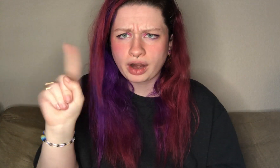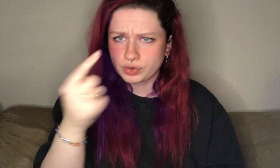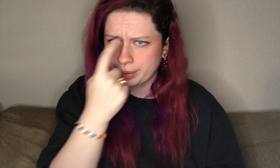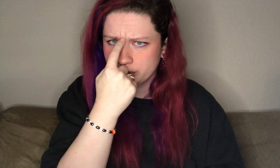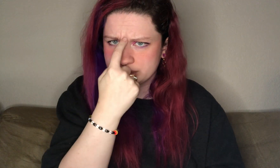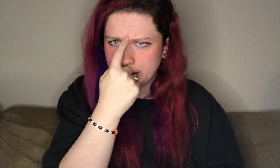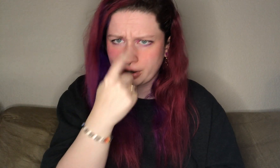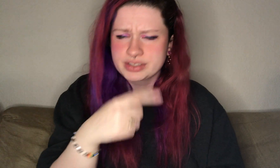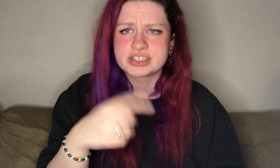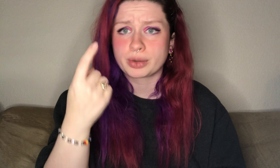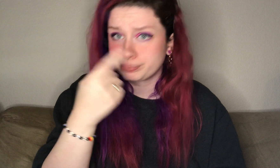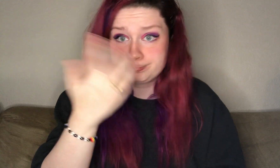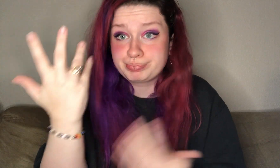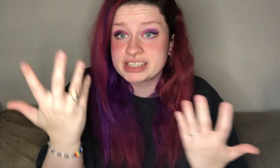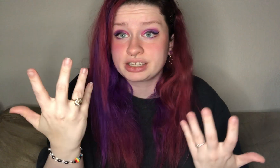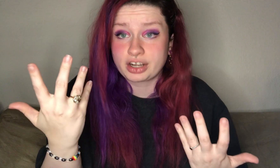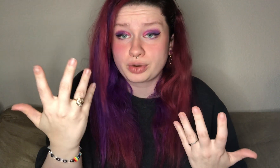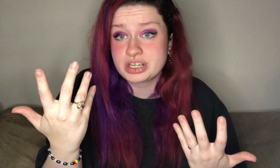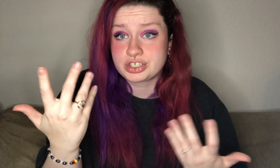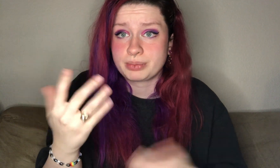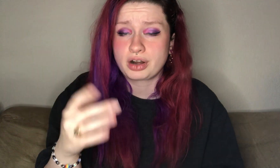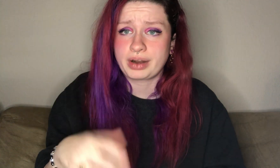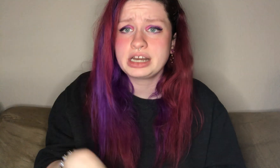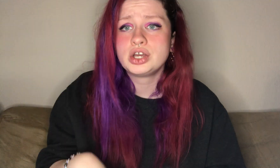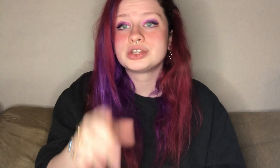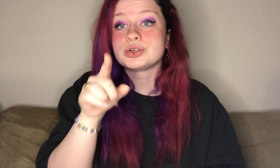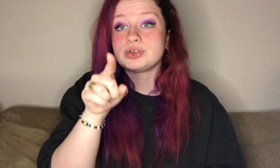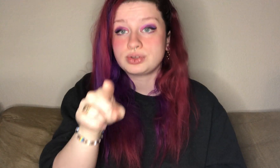remember those eyebrows; it's our basically our question mark right so "you